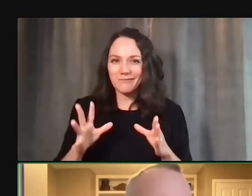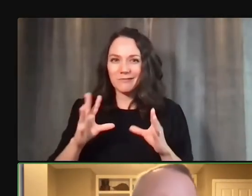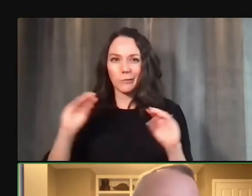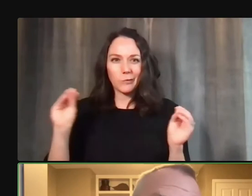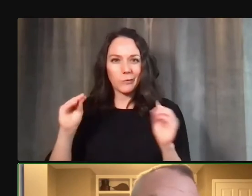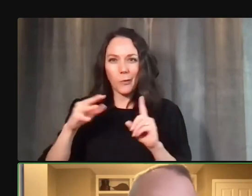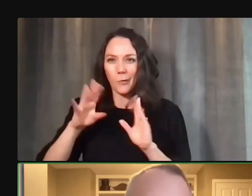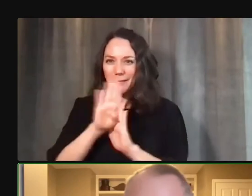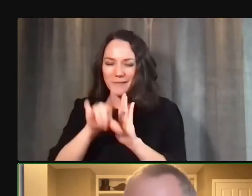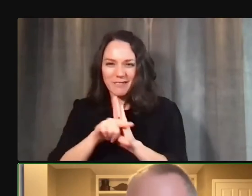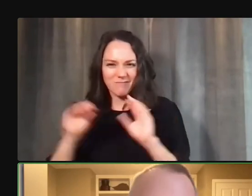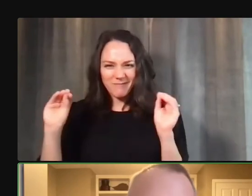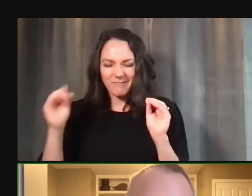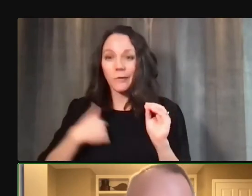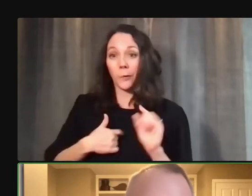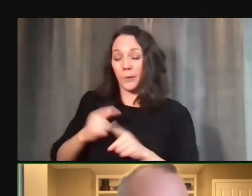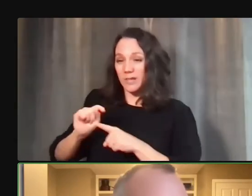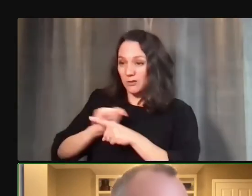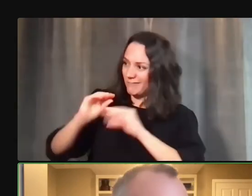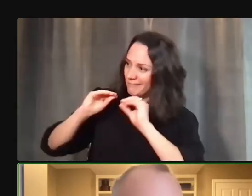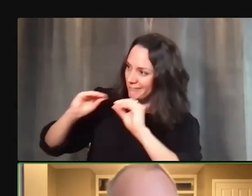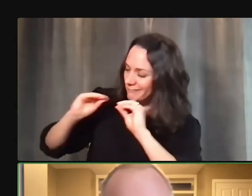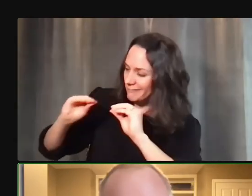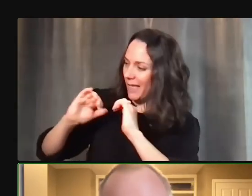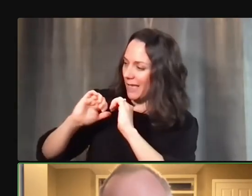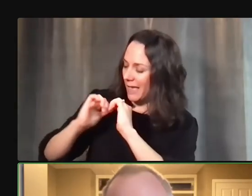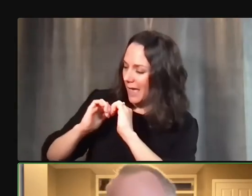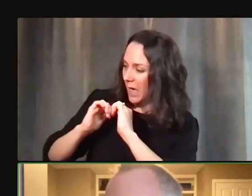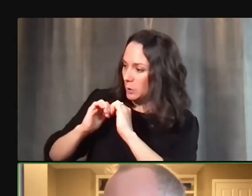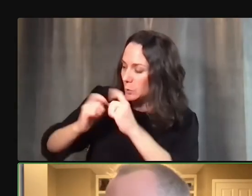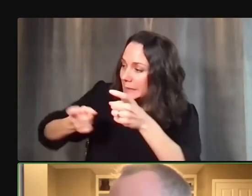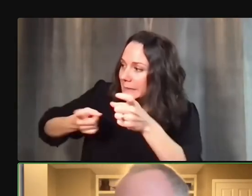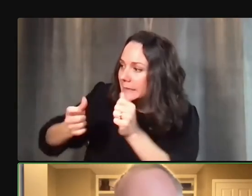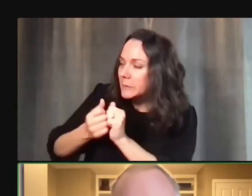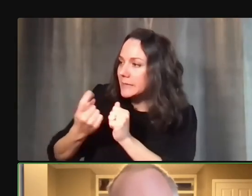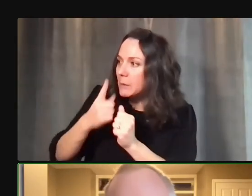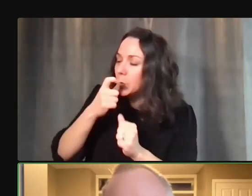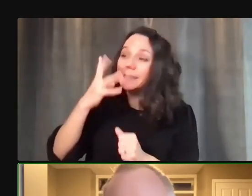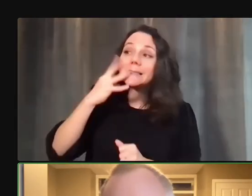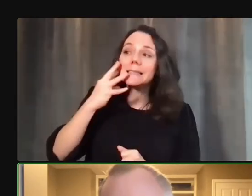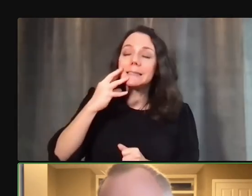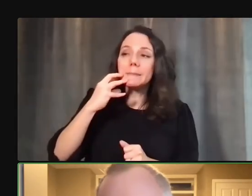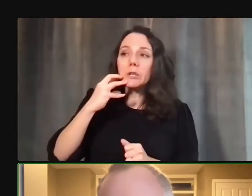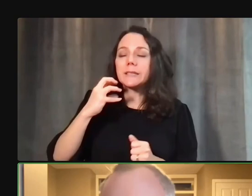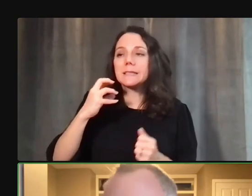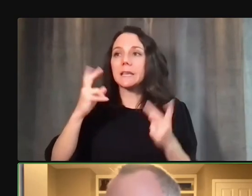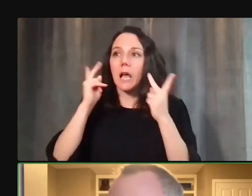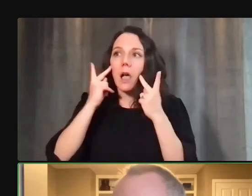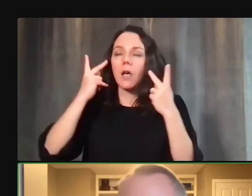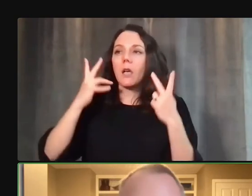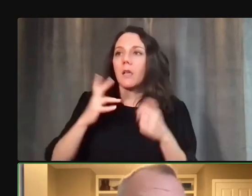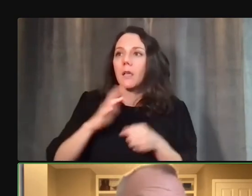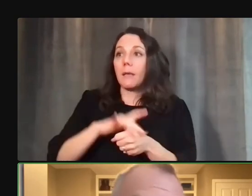And we train them to deal with a panic attack or somebody who's crying uncontrollably or someone who's really